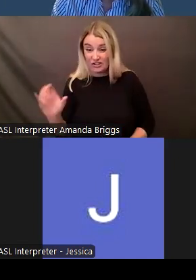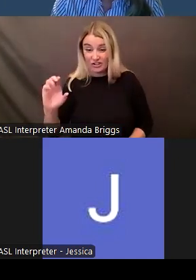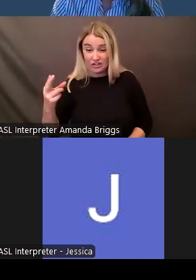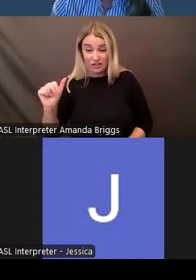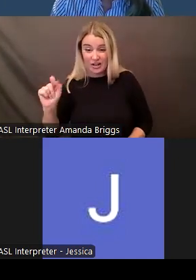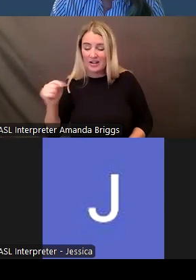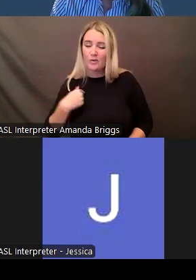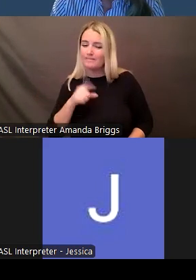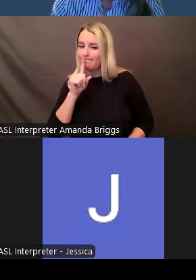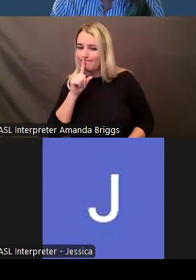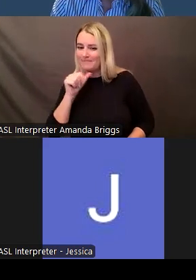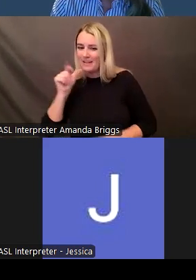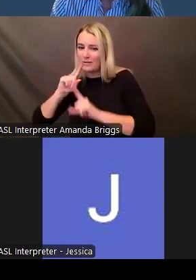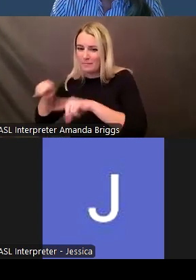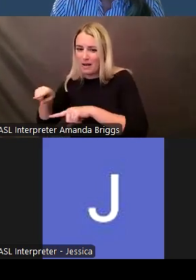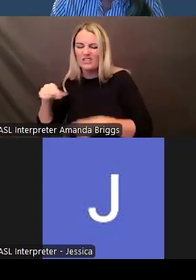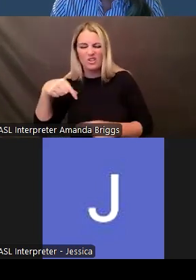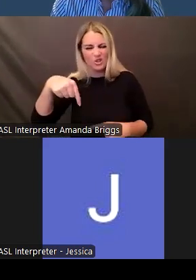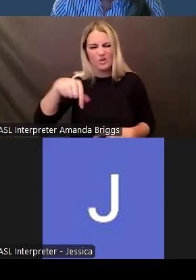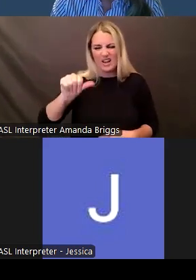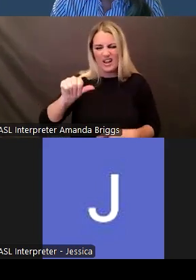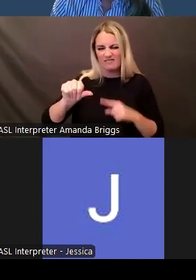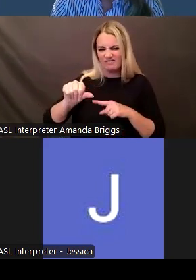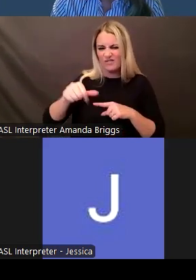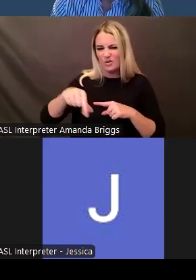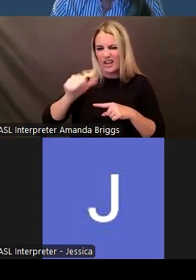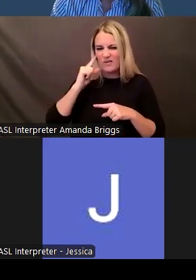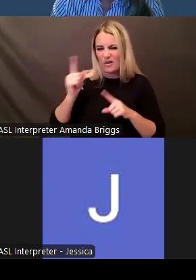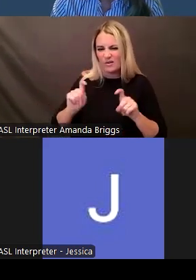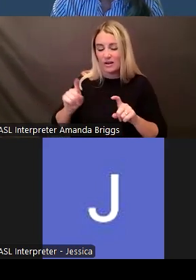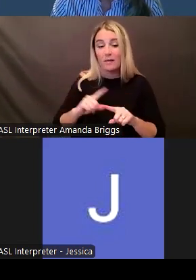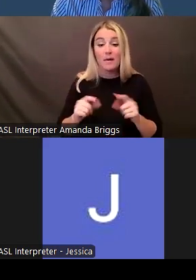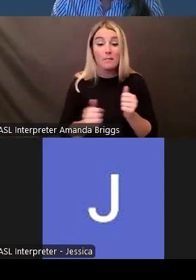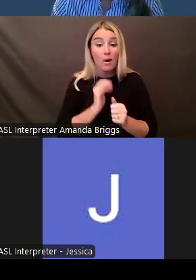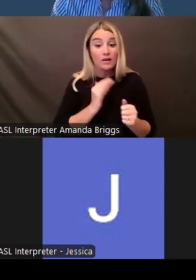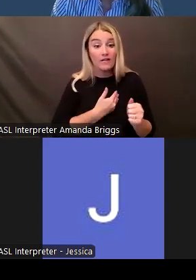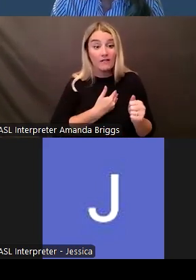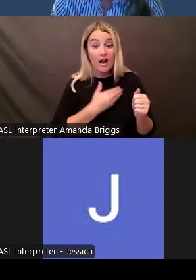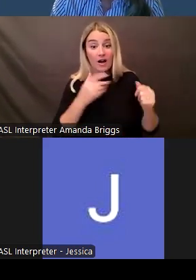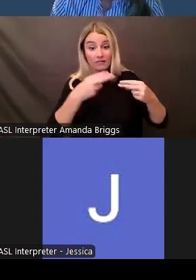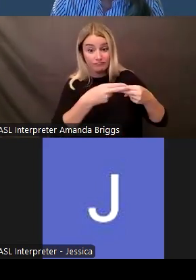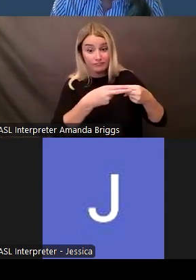And all of our slides will have visual descriptions if there's any graphics on them. But most of them are just text, so you'll get all the content.